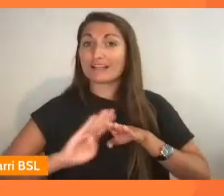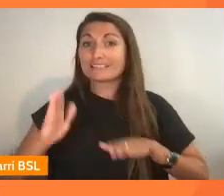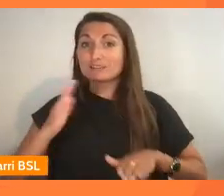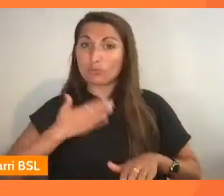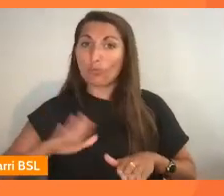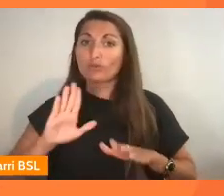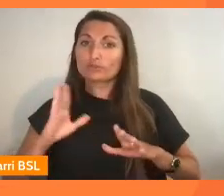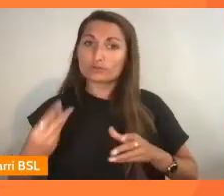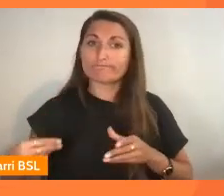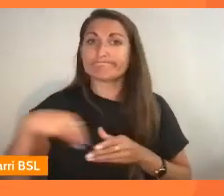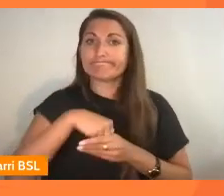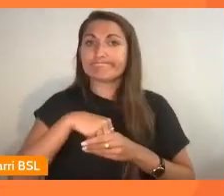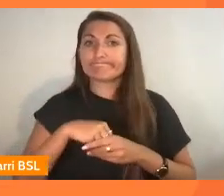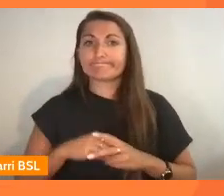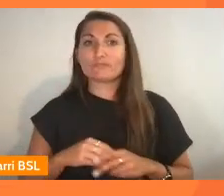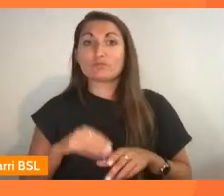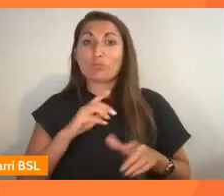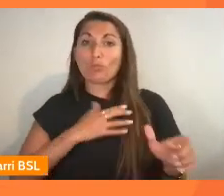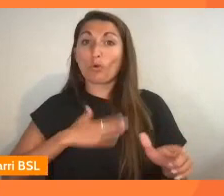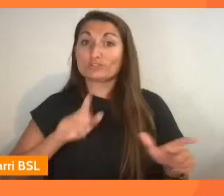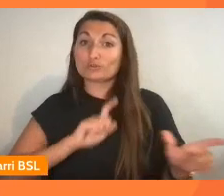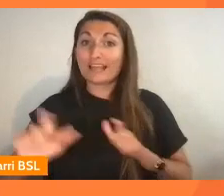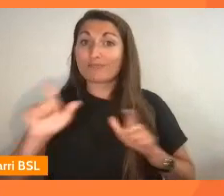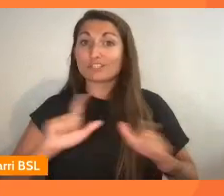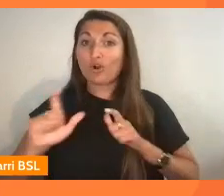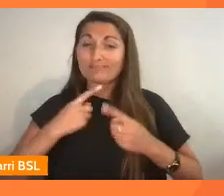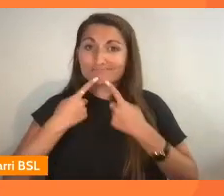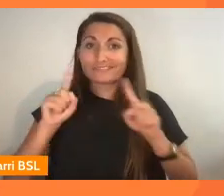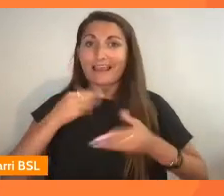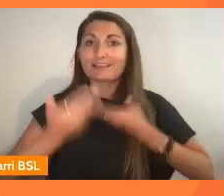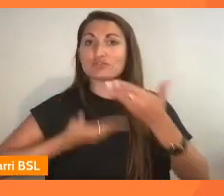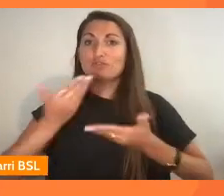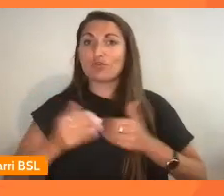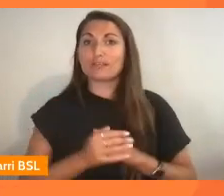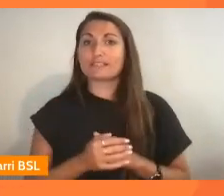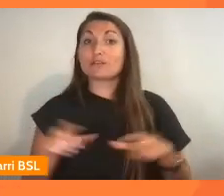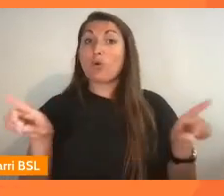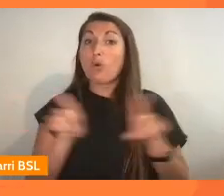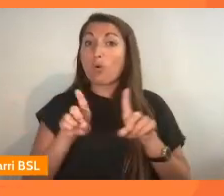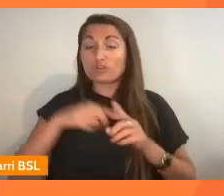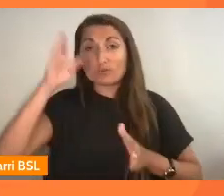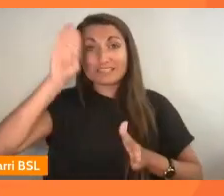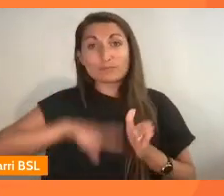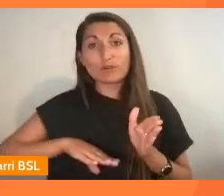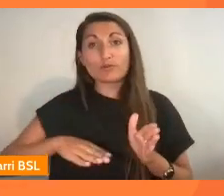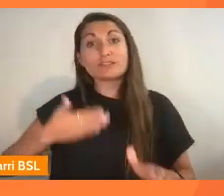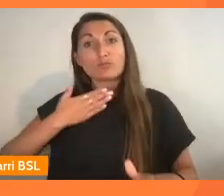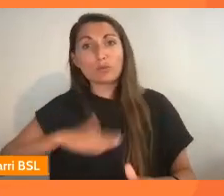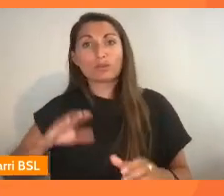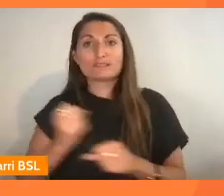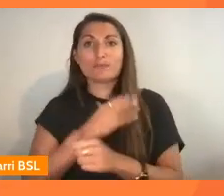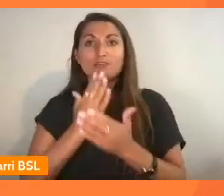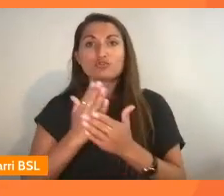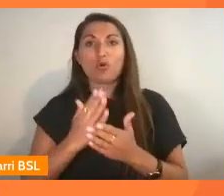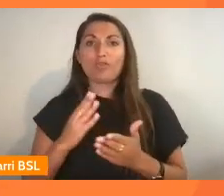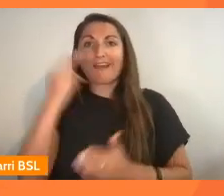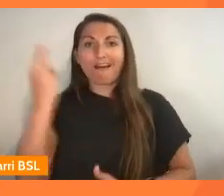compelling stories and we want to create experiences that democratise arts and bring them to the people.